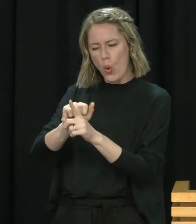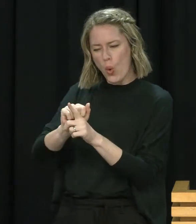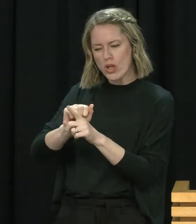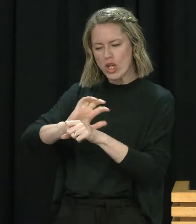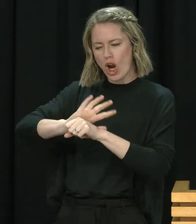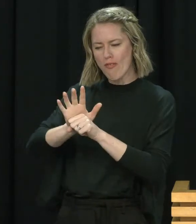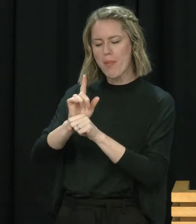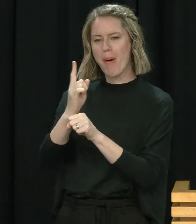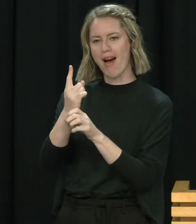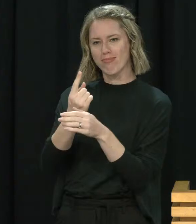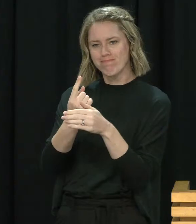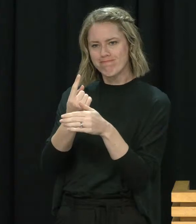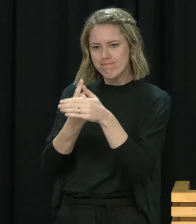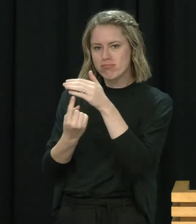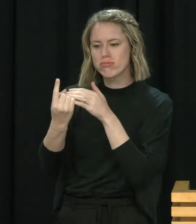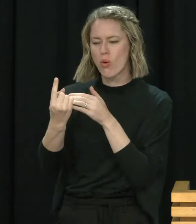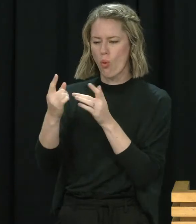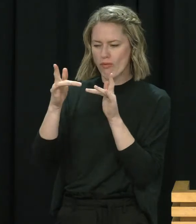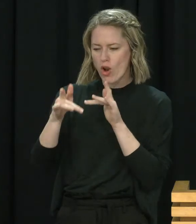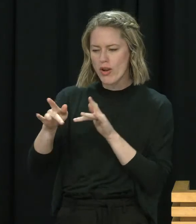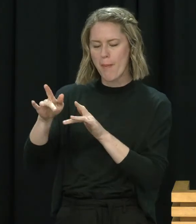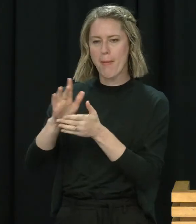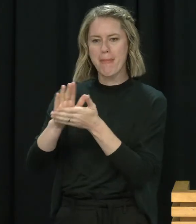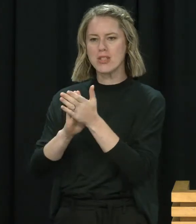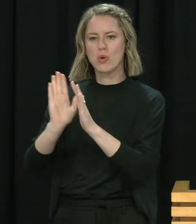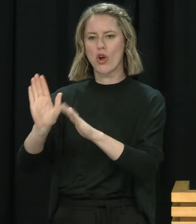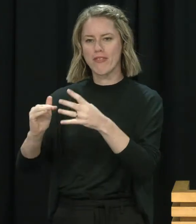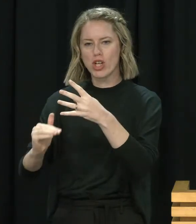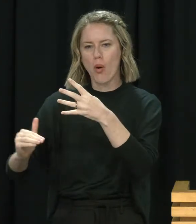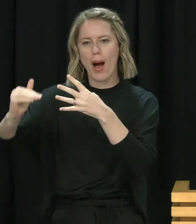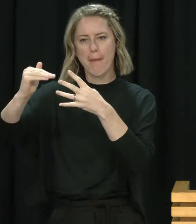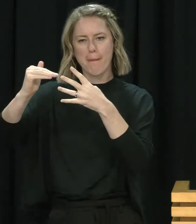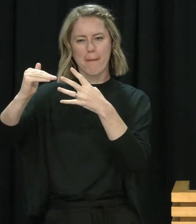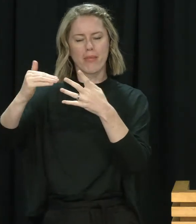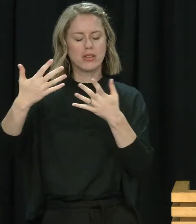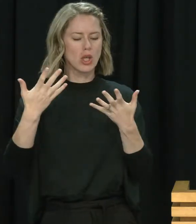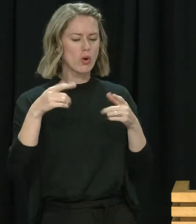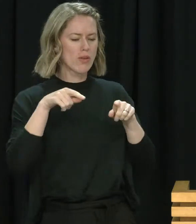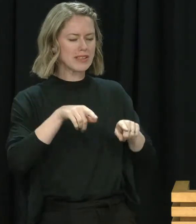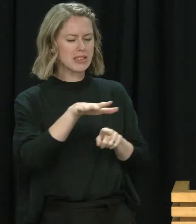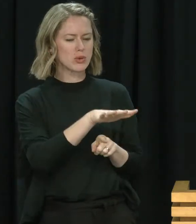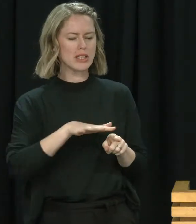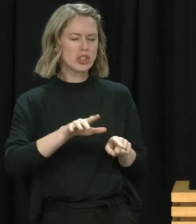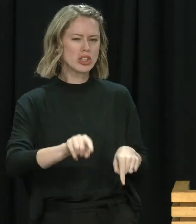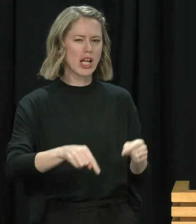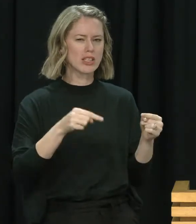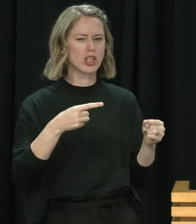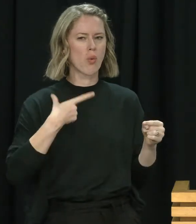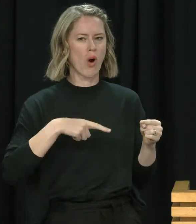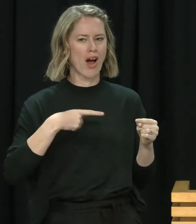to contain actual cases in New Zealand without the need to escalate alert levels, where